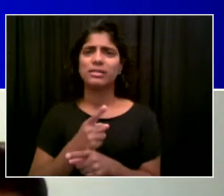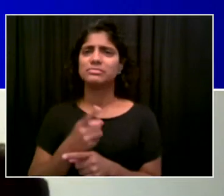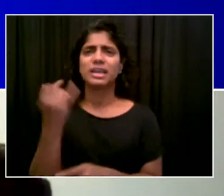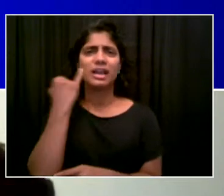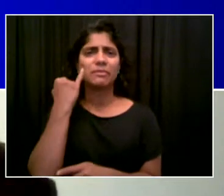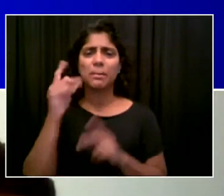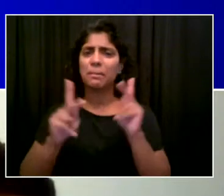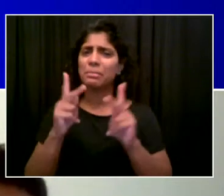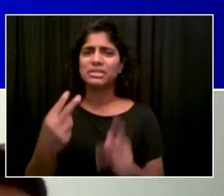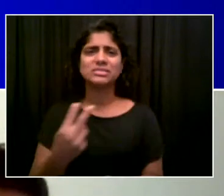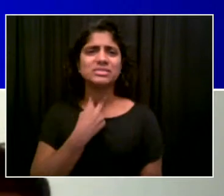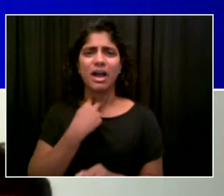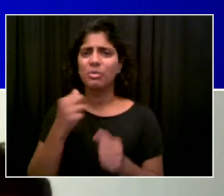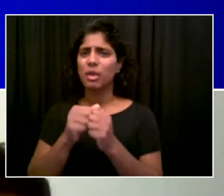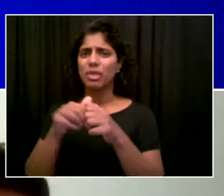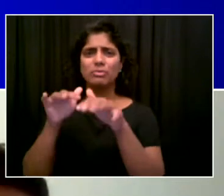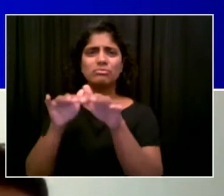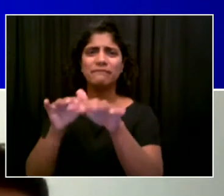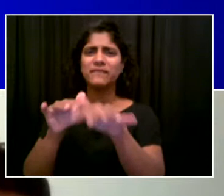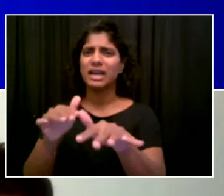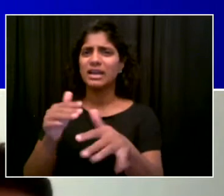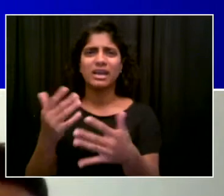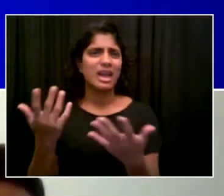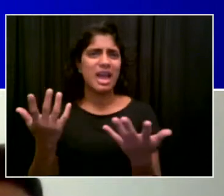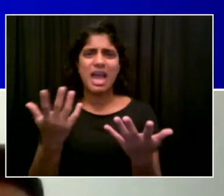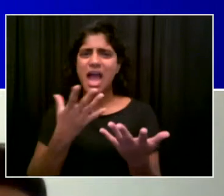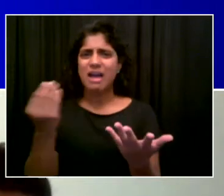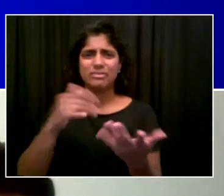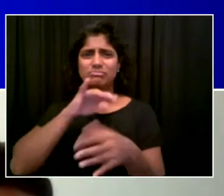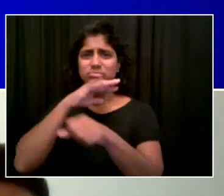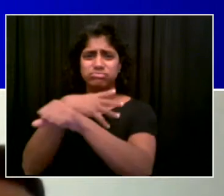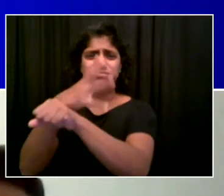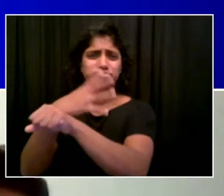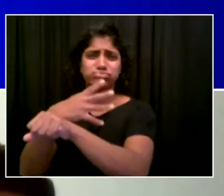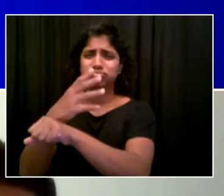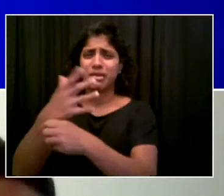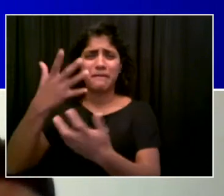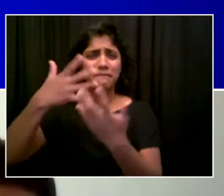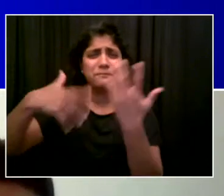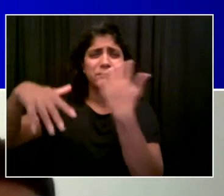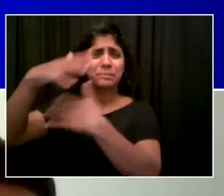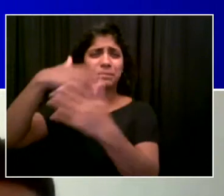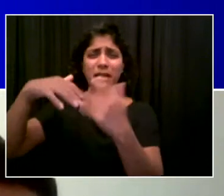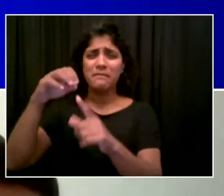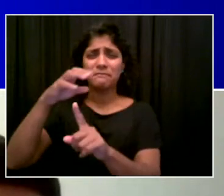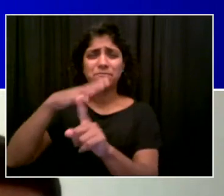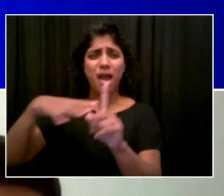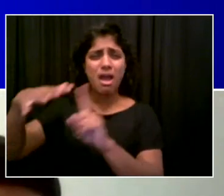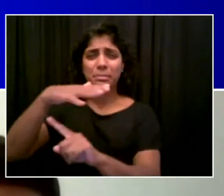CONGESTION PRICING. THEY CAN'T BE EQUITY IF PEOPLE ARE STRUGGLING WITH THE EFFECTS OF CONGESTION